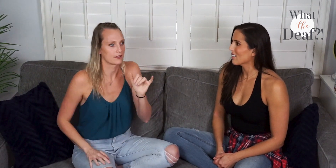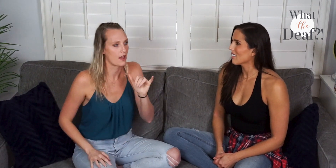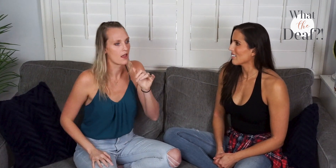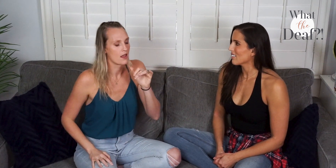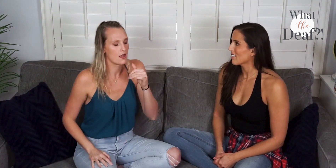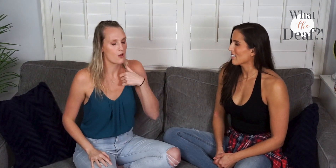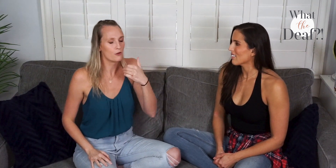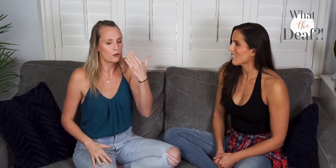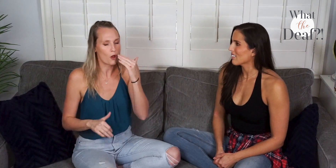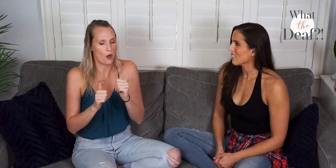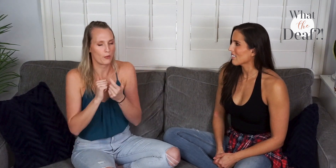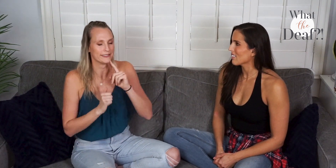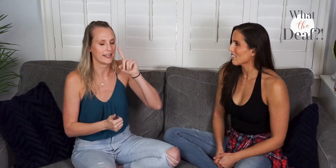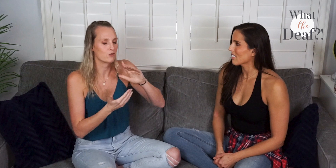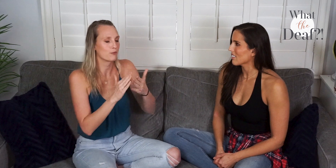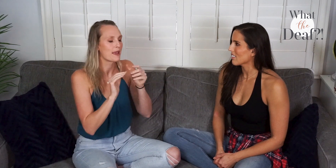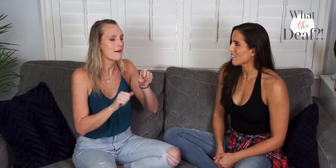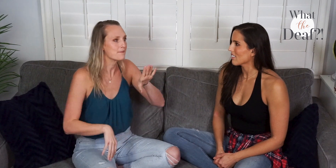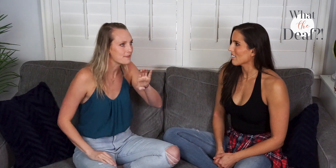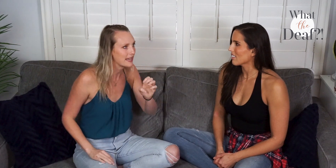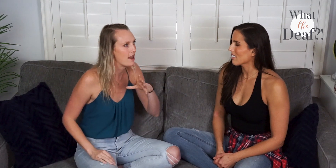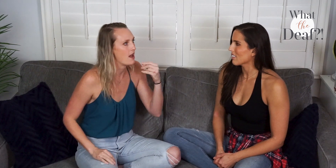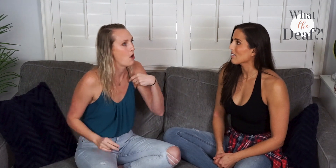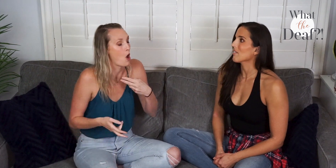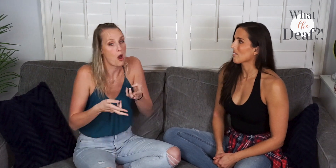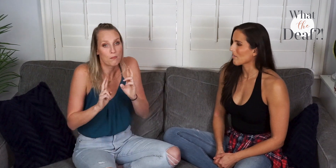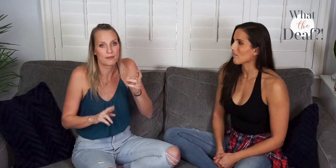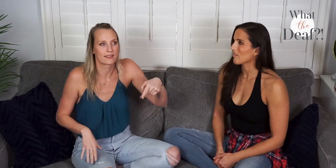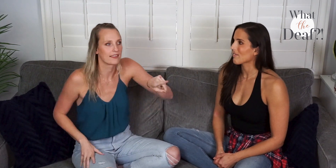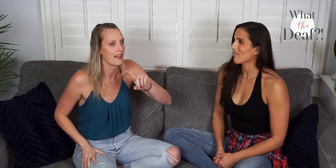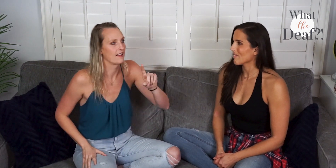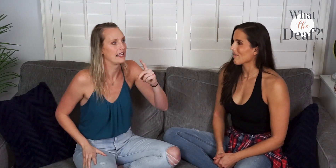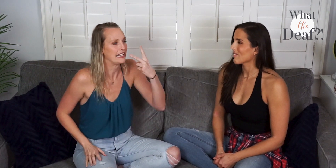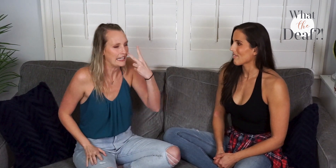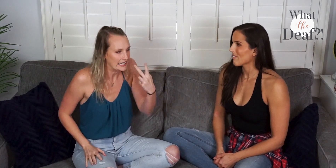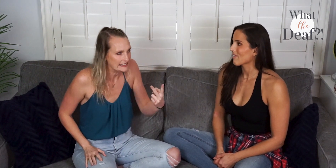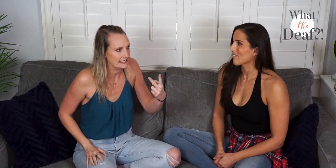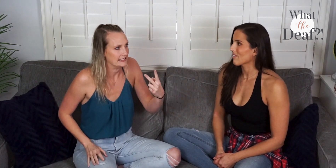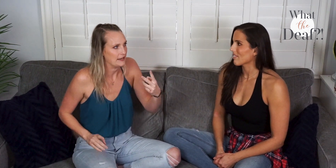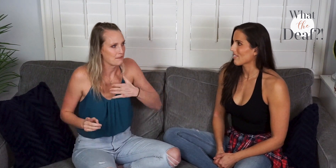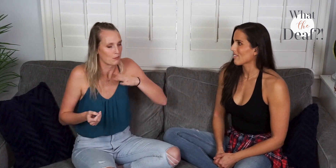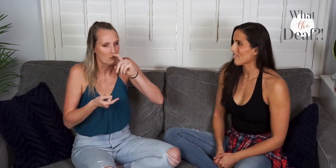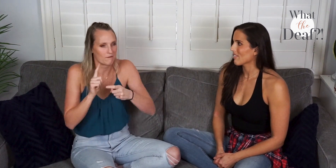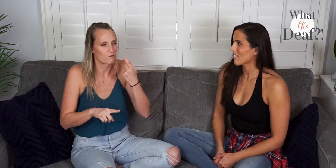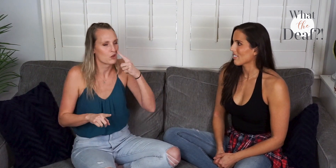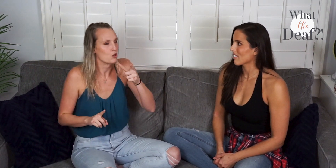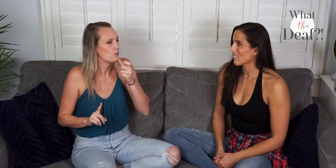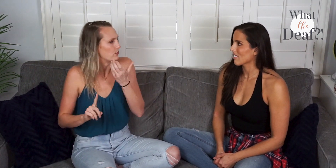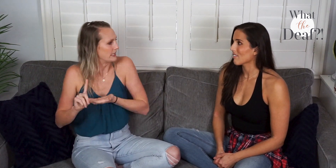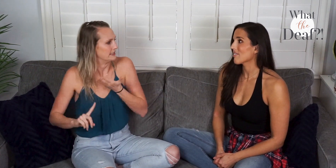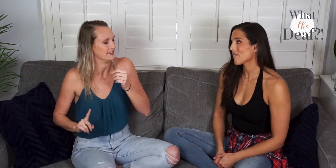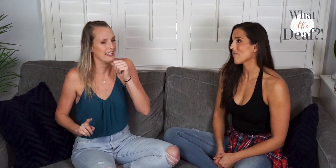because I'm like, I know how the deaf community can be. And I hoped that they would see my boyfriend for who he is